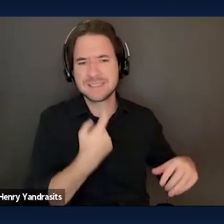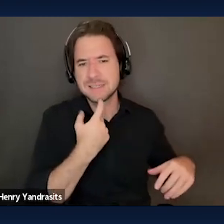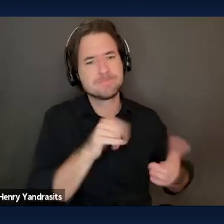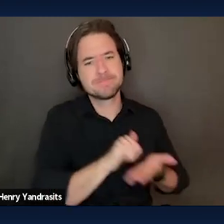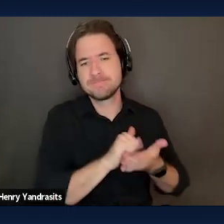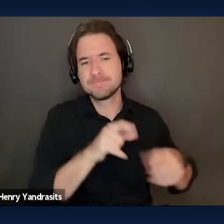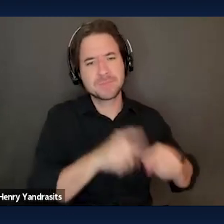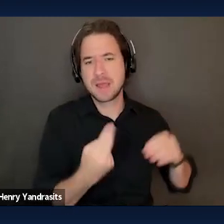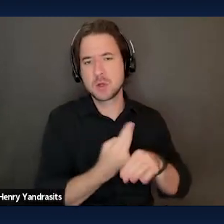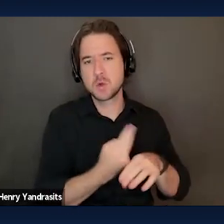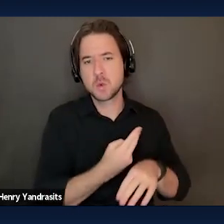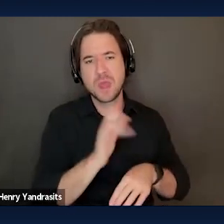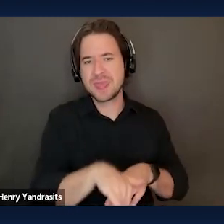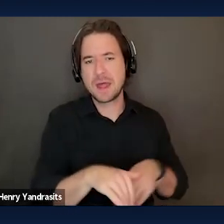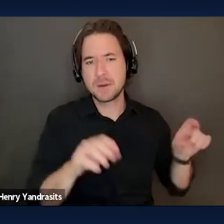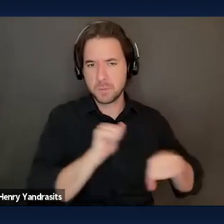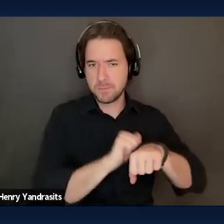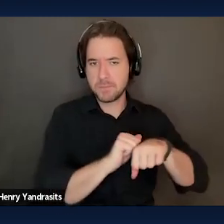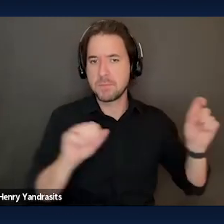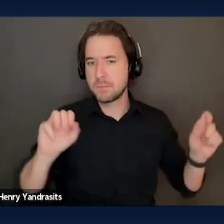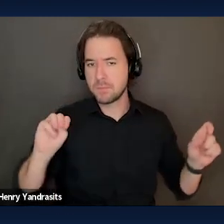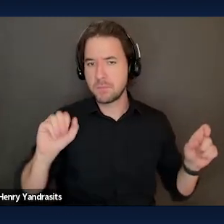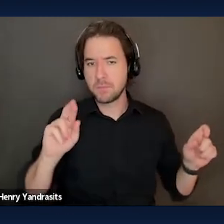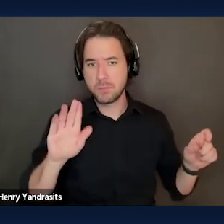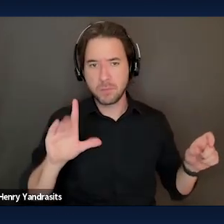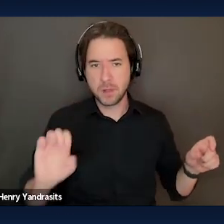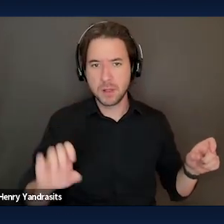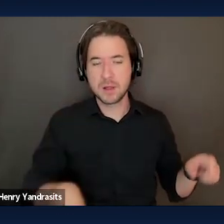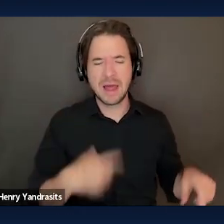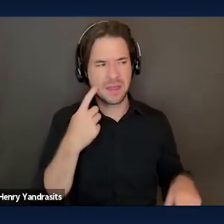And it took, I think. 20 or 40 years.